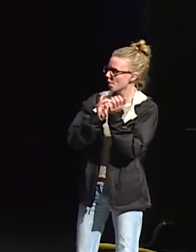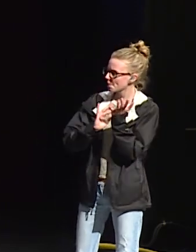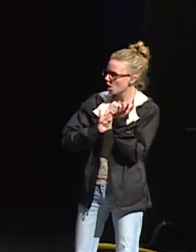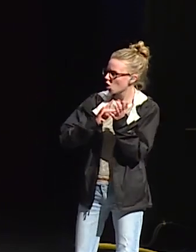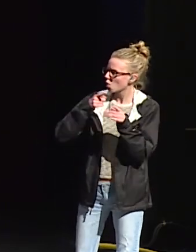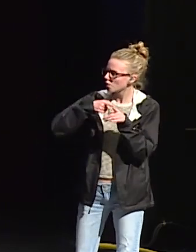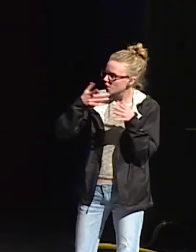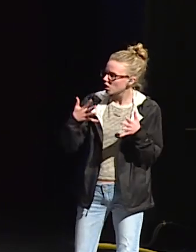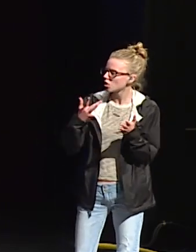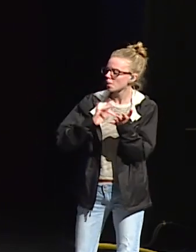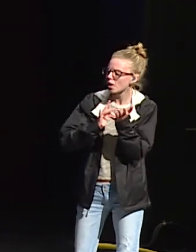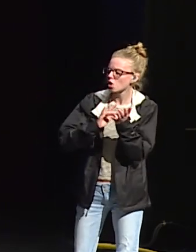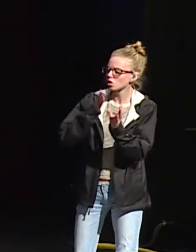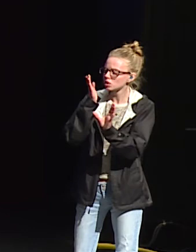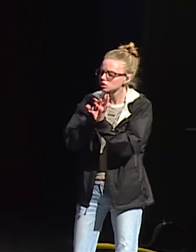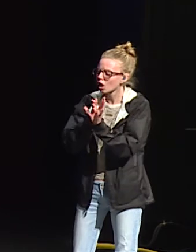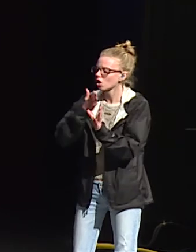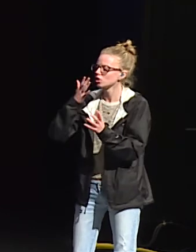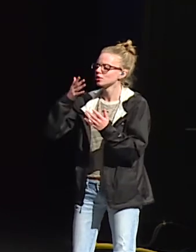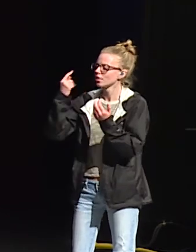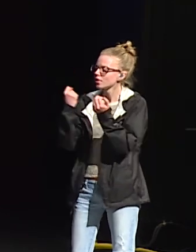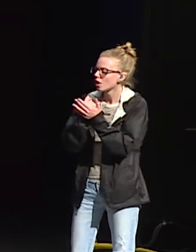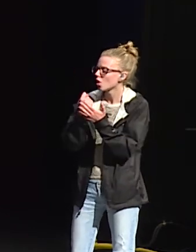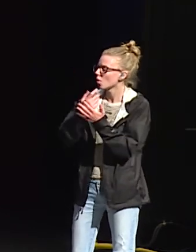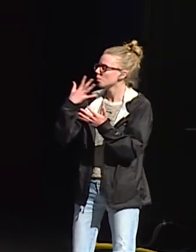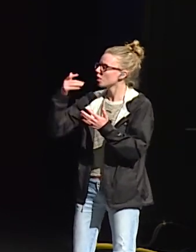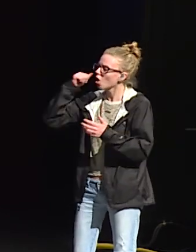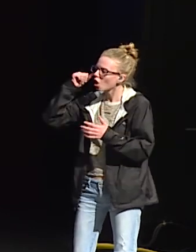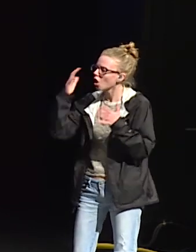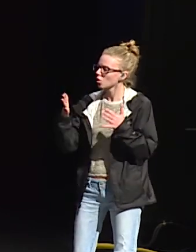I feel like the medical field... audiologists, psychologists,